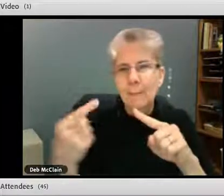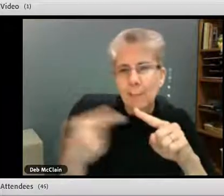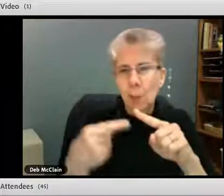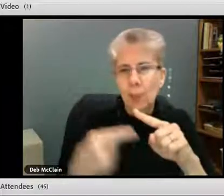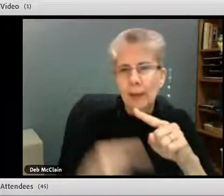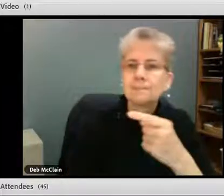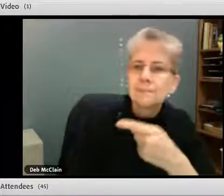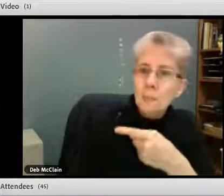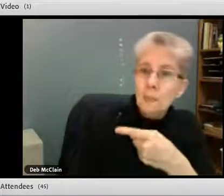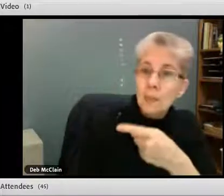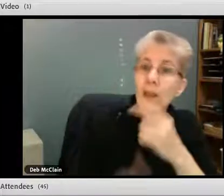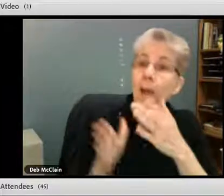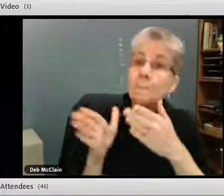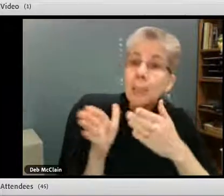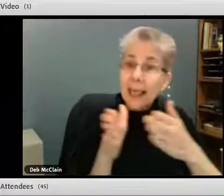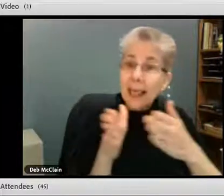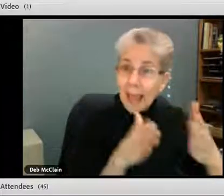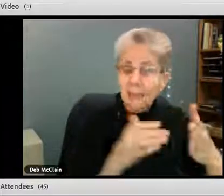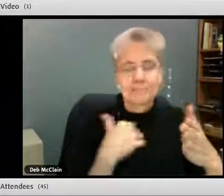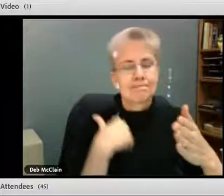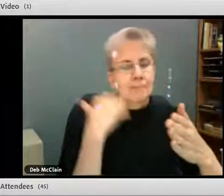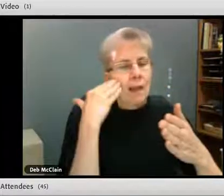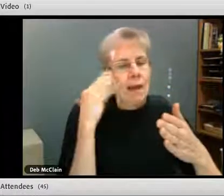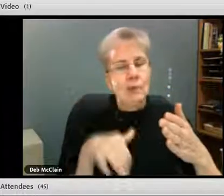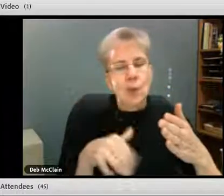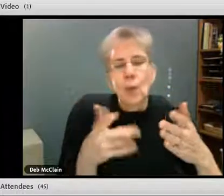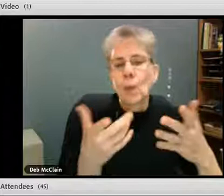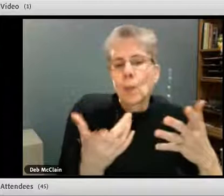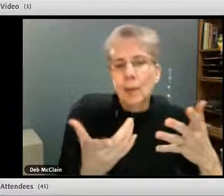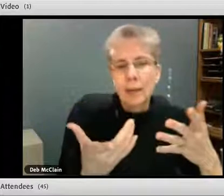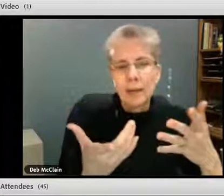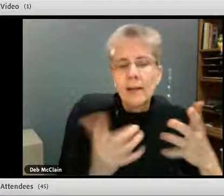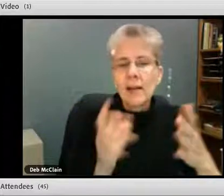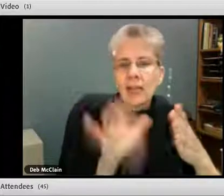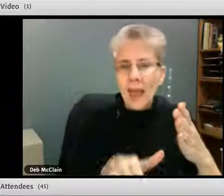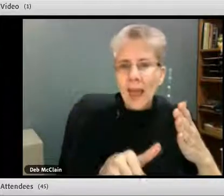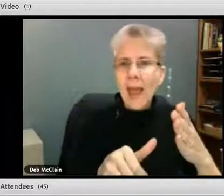I know that Mary is doing a cooking class in my library,